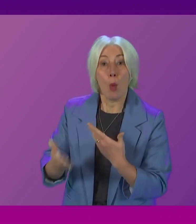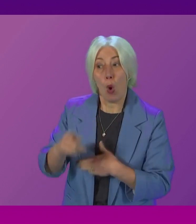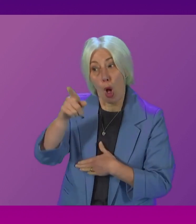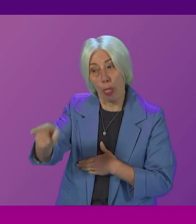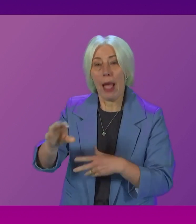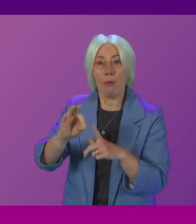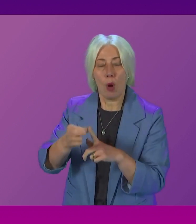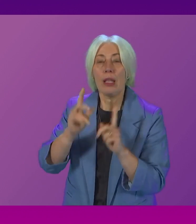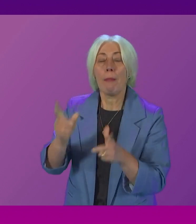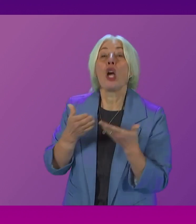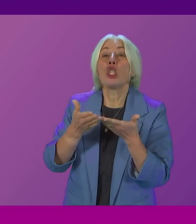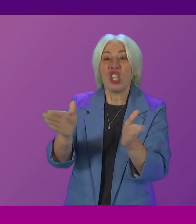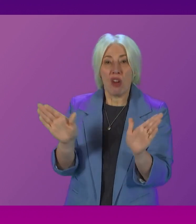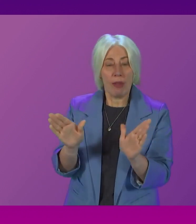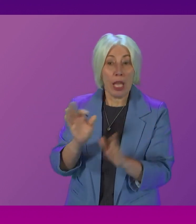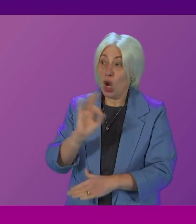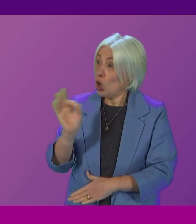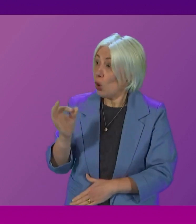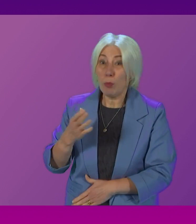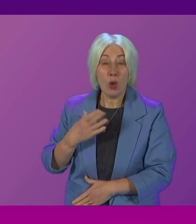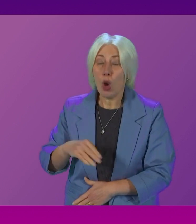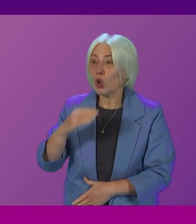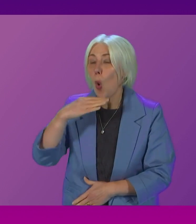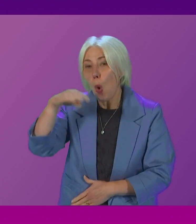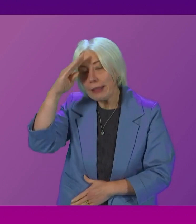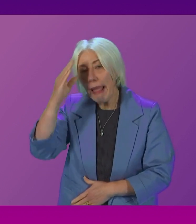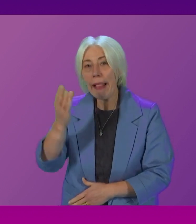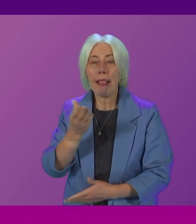More generally, none of us wants hotel accommodation to be used as